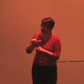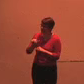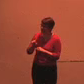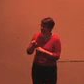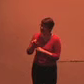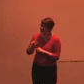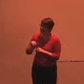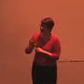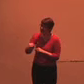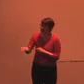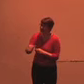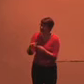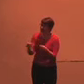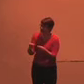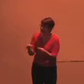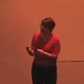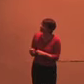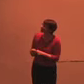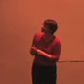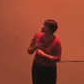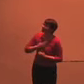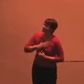And then this is my house.